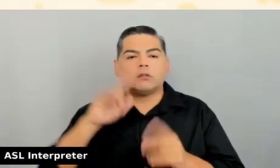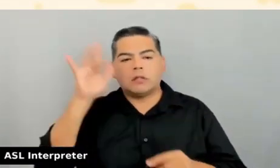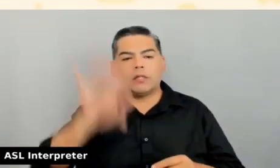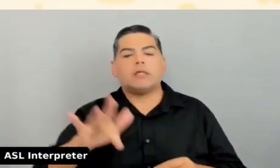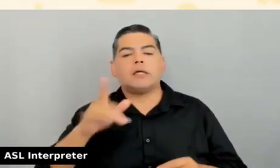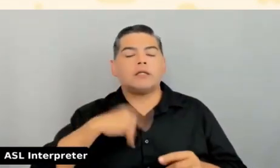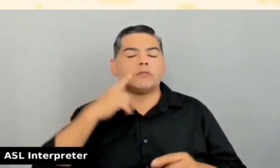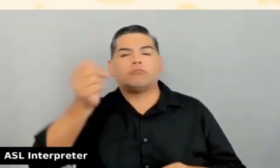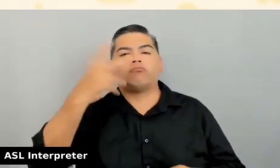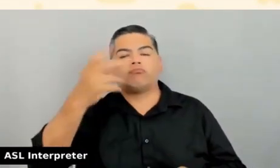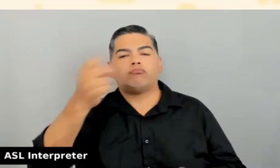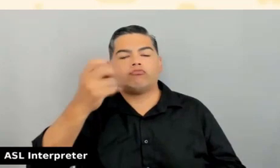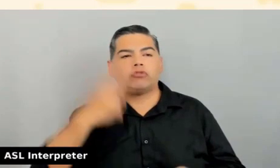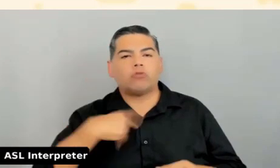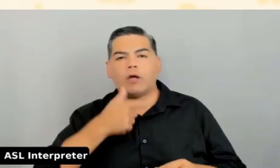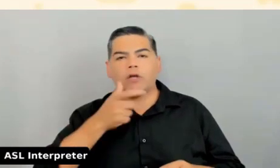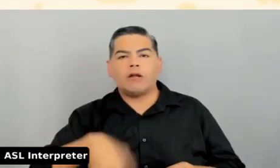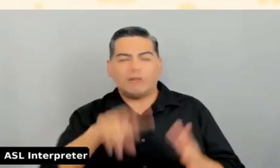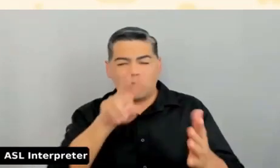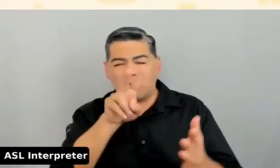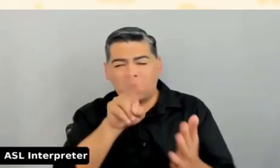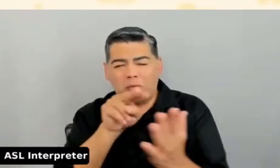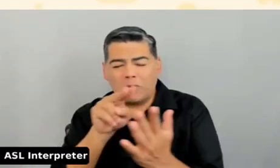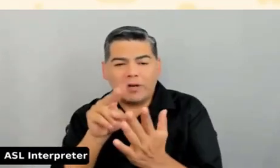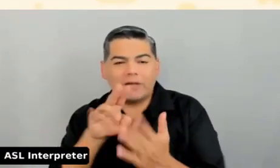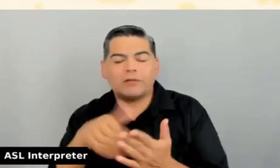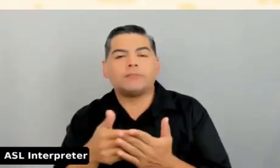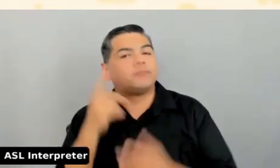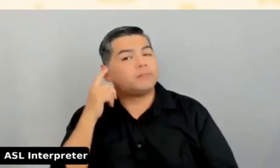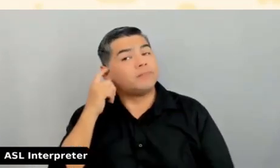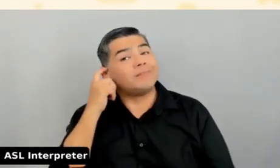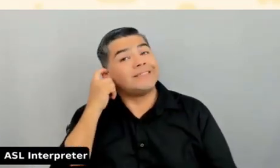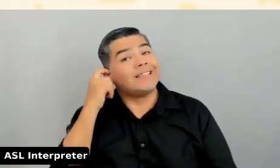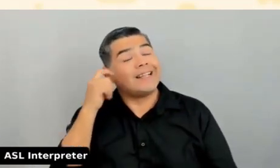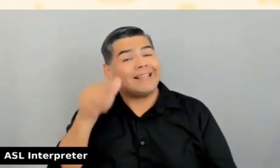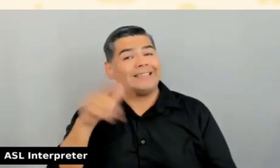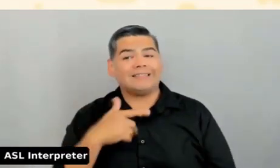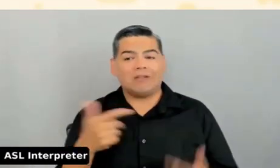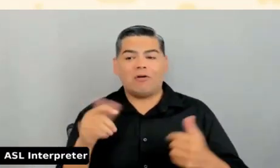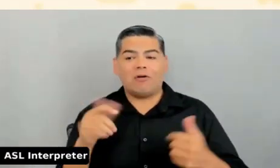to them so they do not have to actually read them. This is also really great for people who are trying